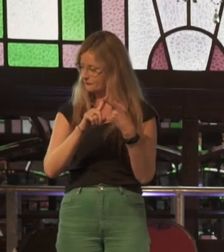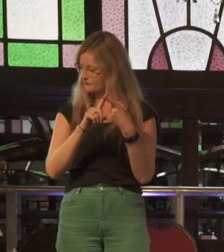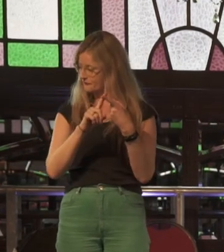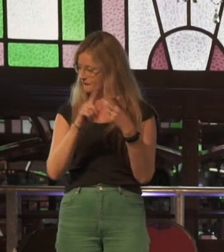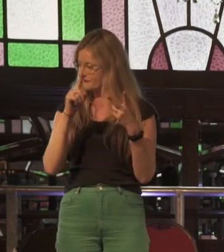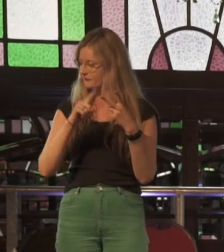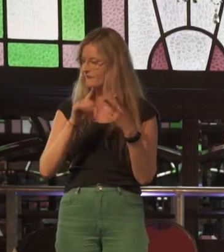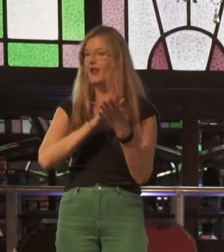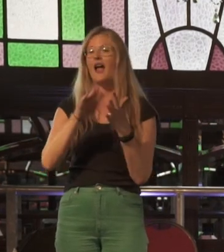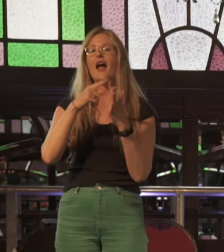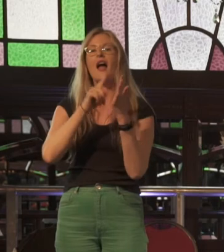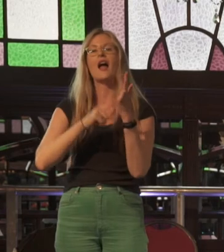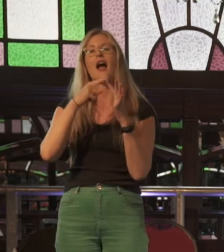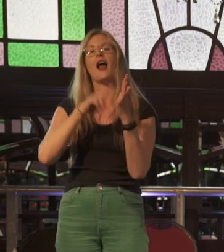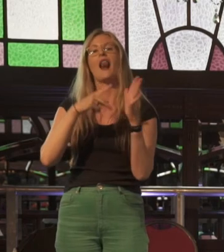Helena Fox for Blue and Pip.